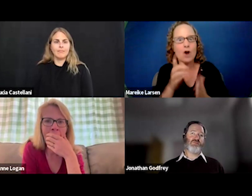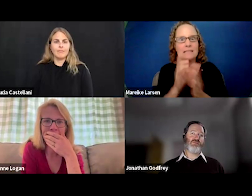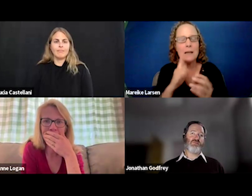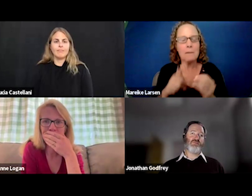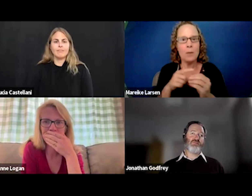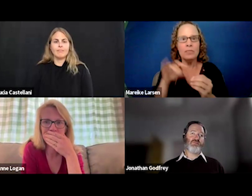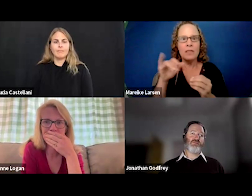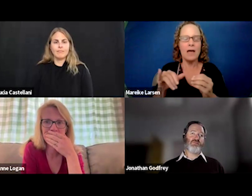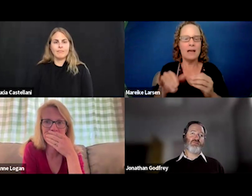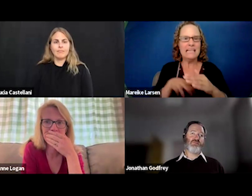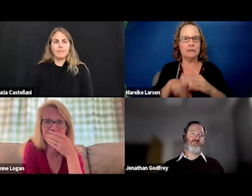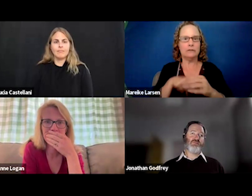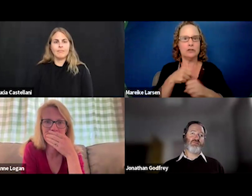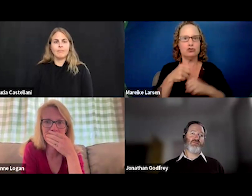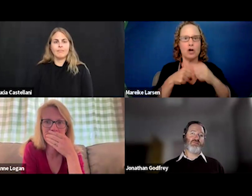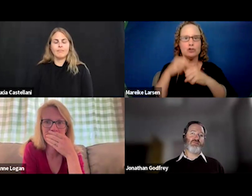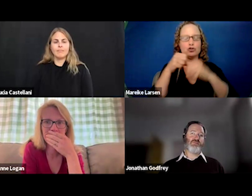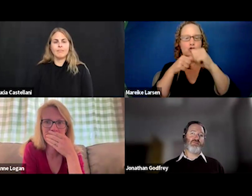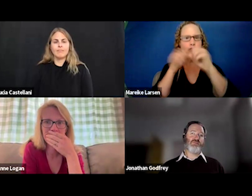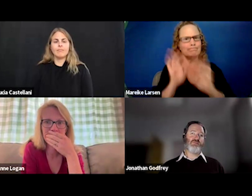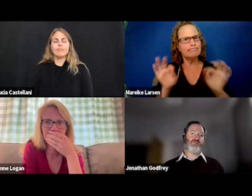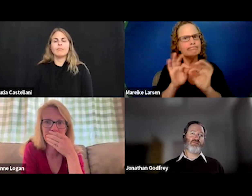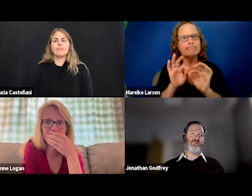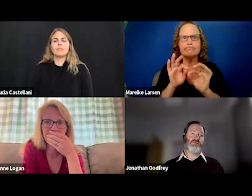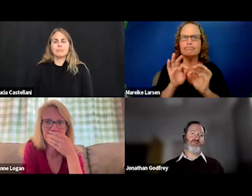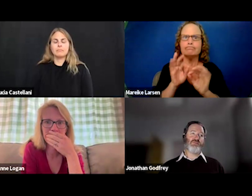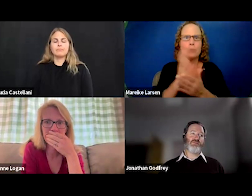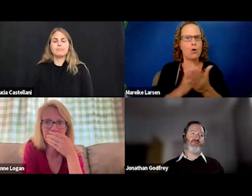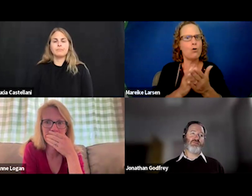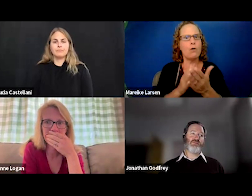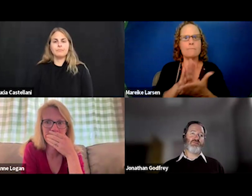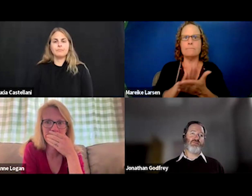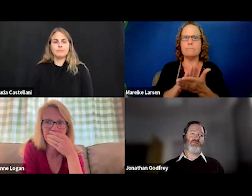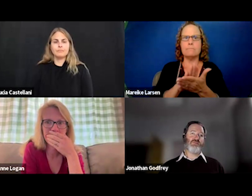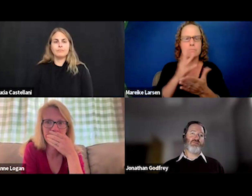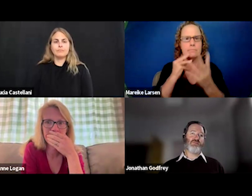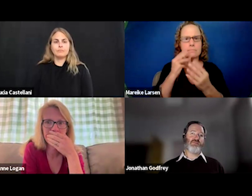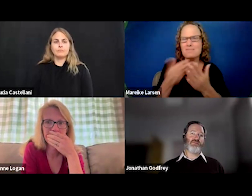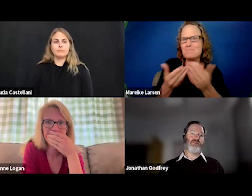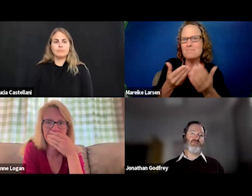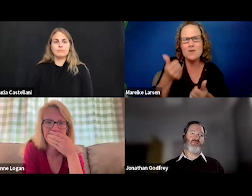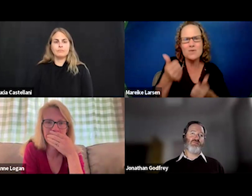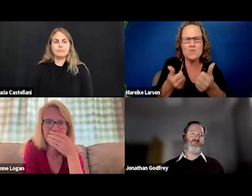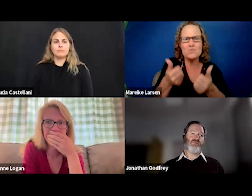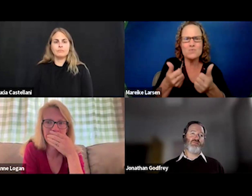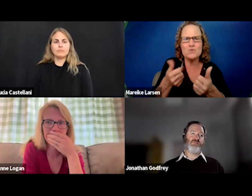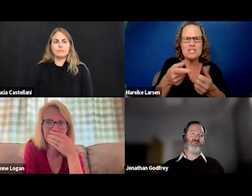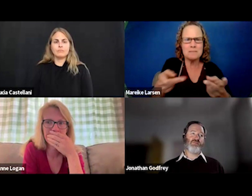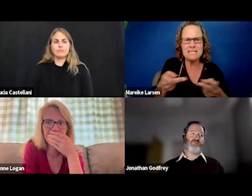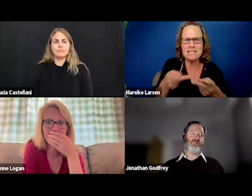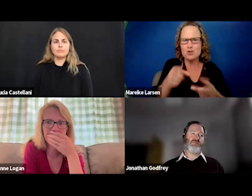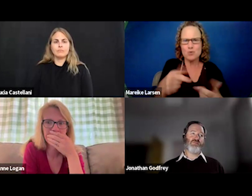of the academic experience, no matter what role you're playing in the system.